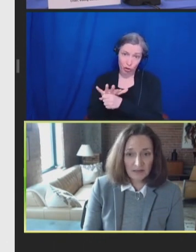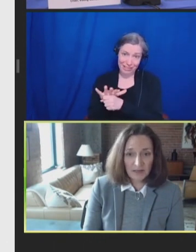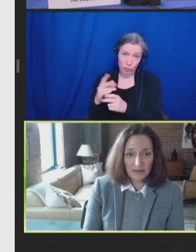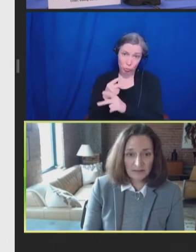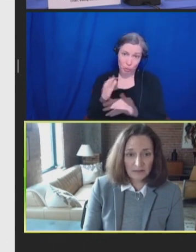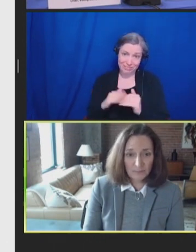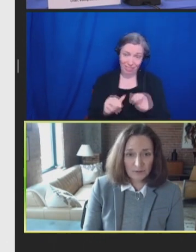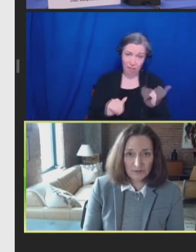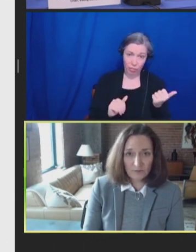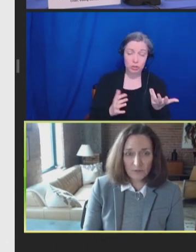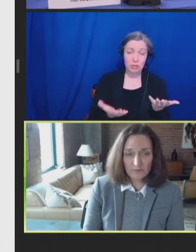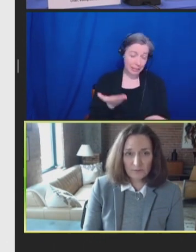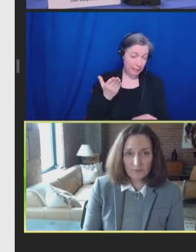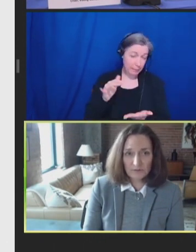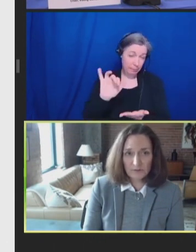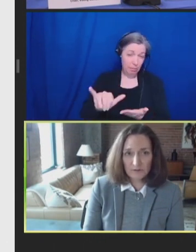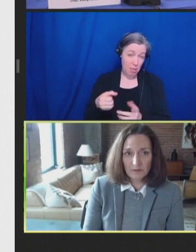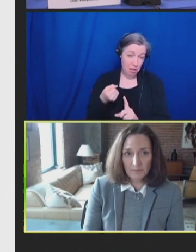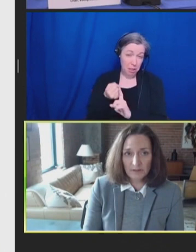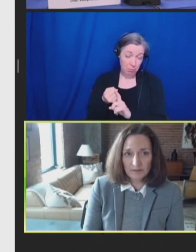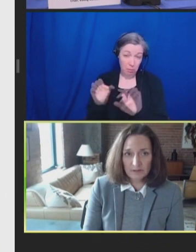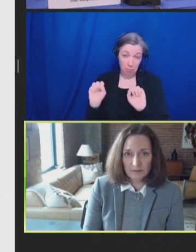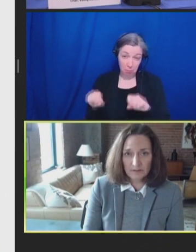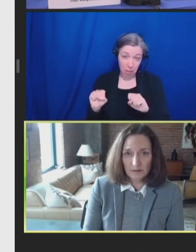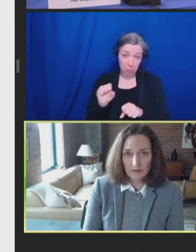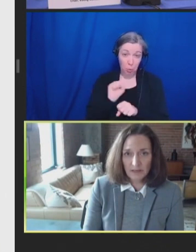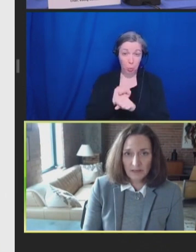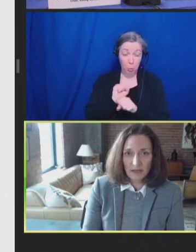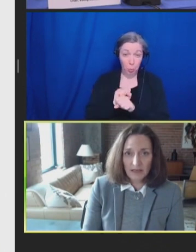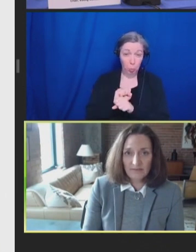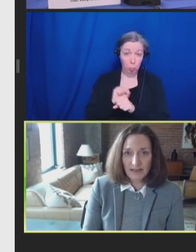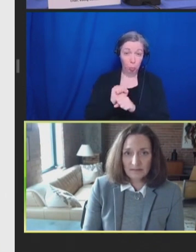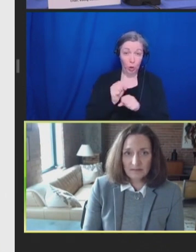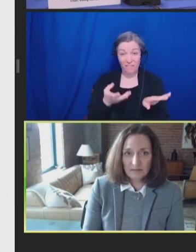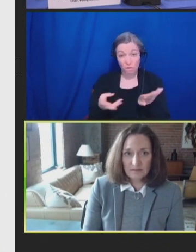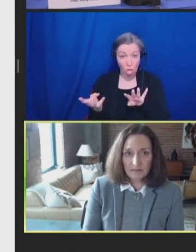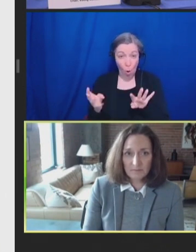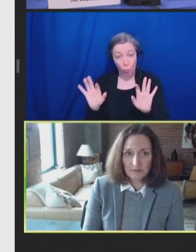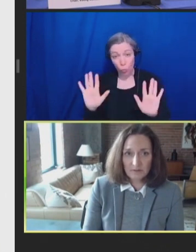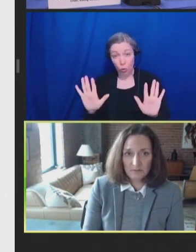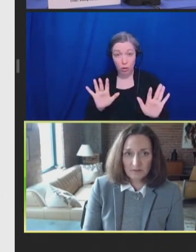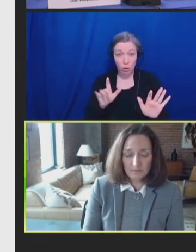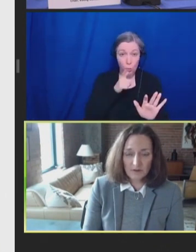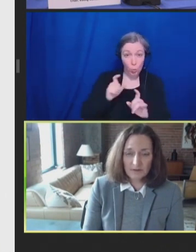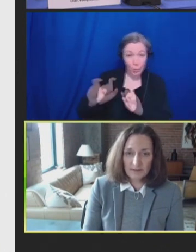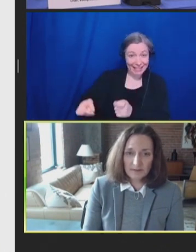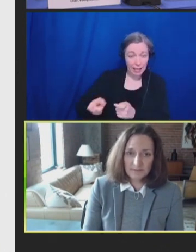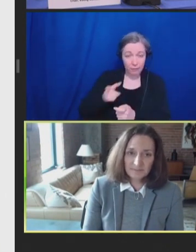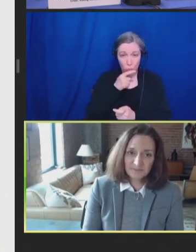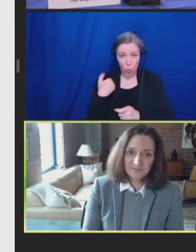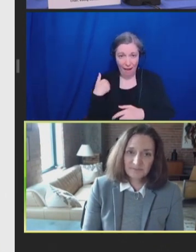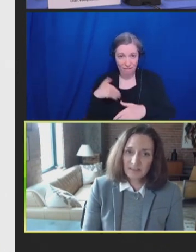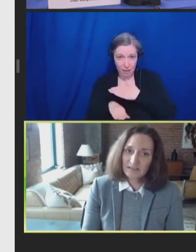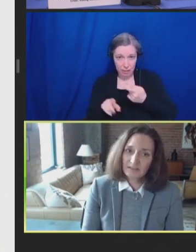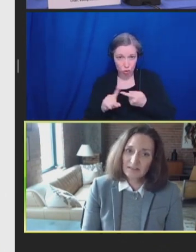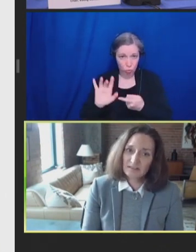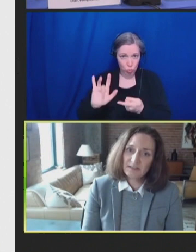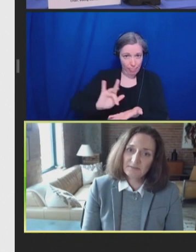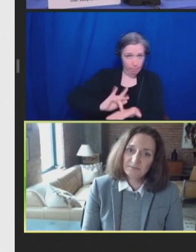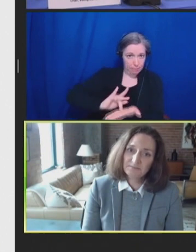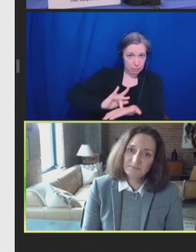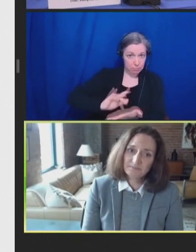impact potential workflows and the ability to have access to this product. Next slide.